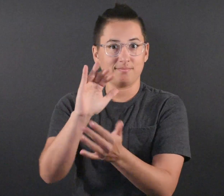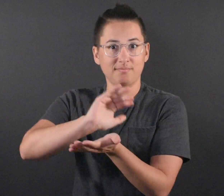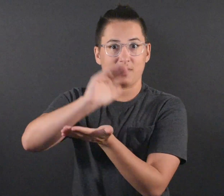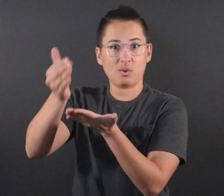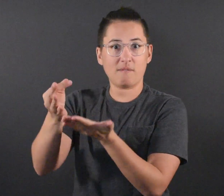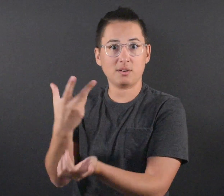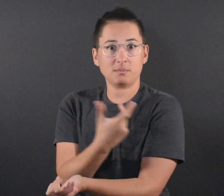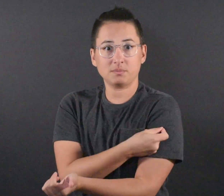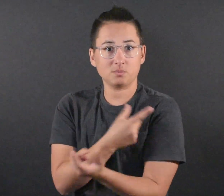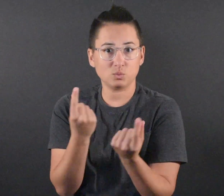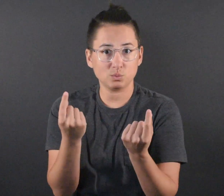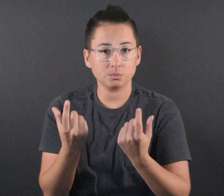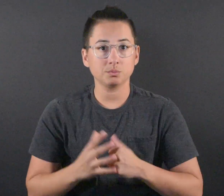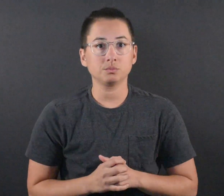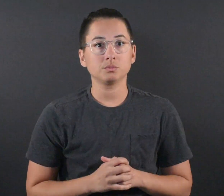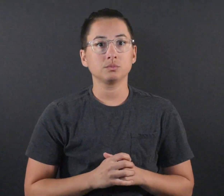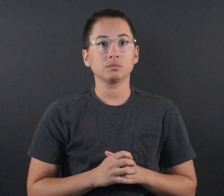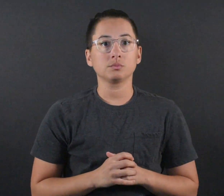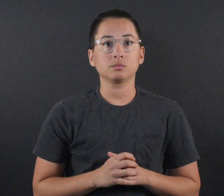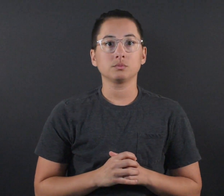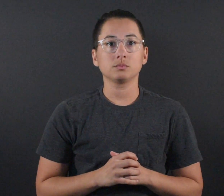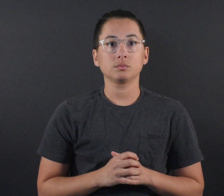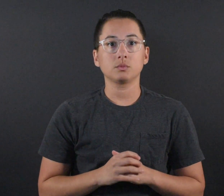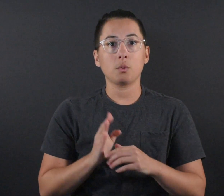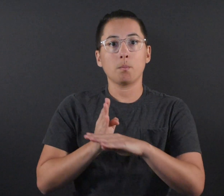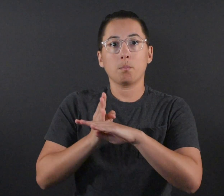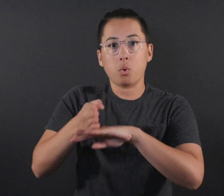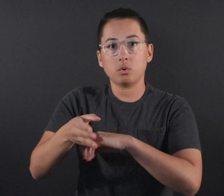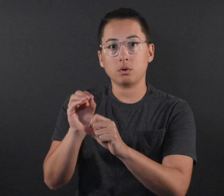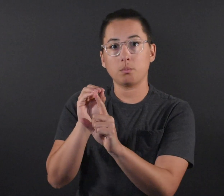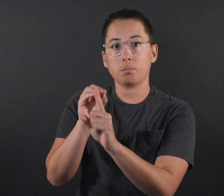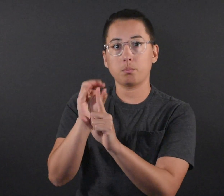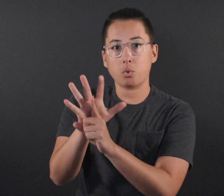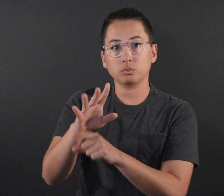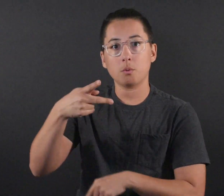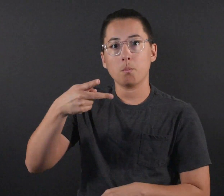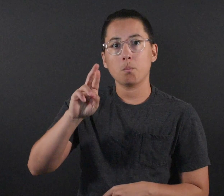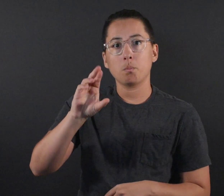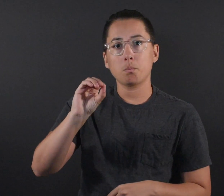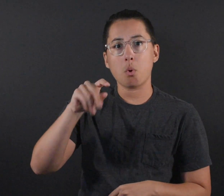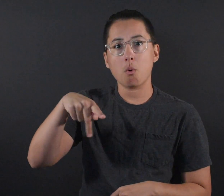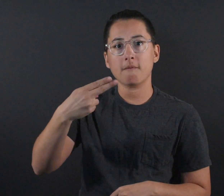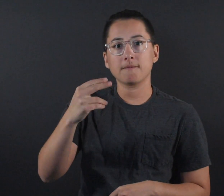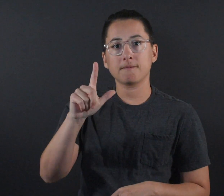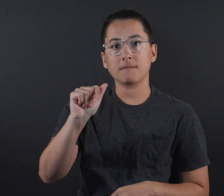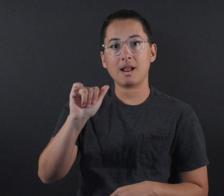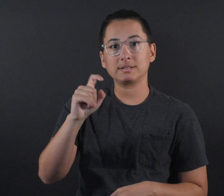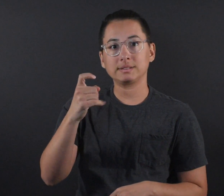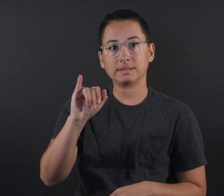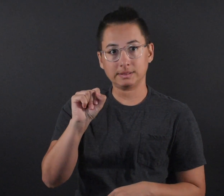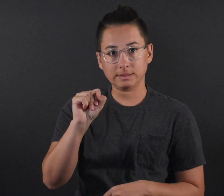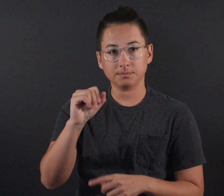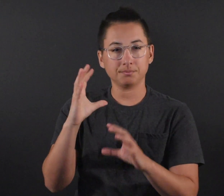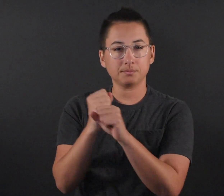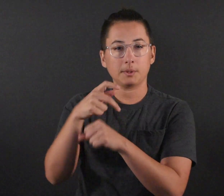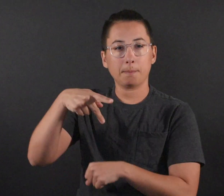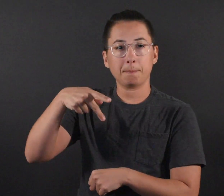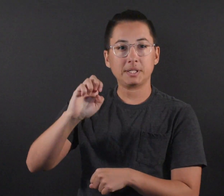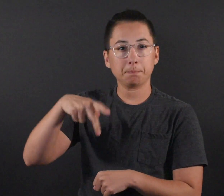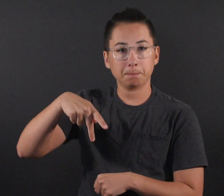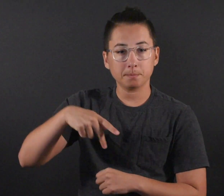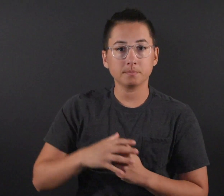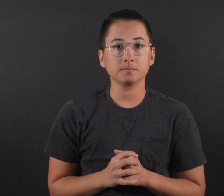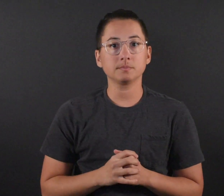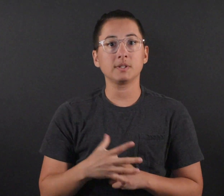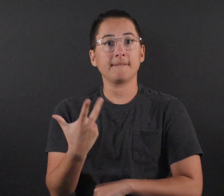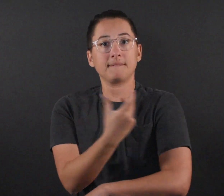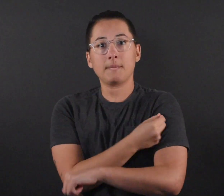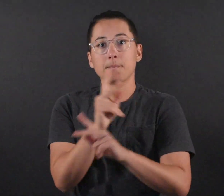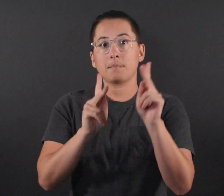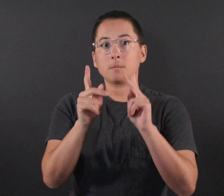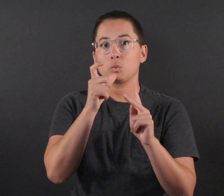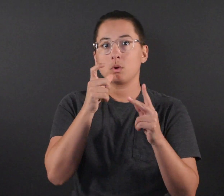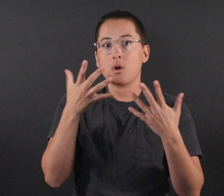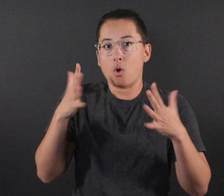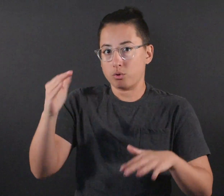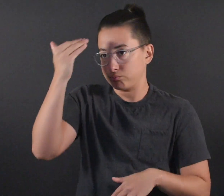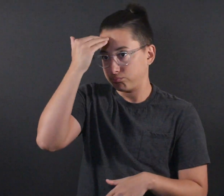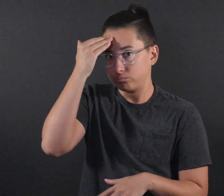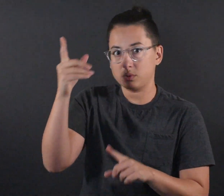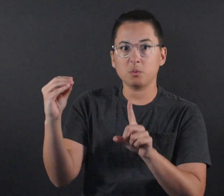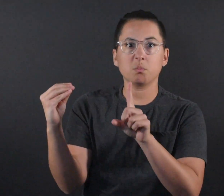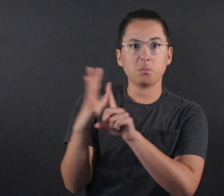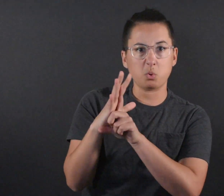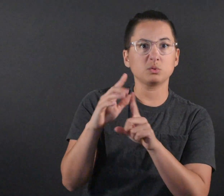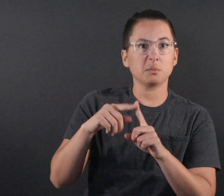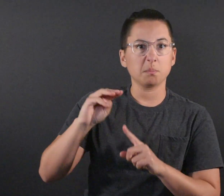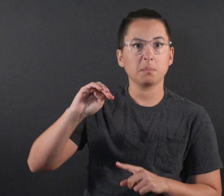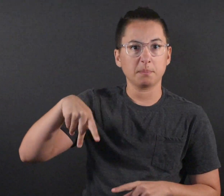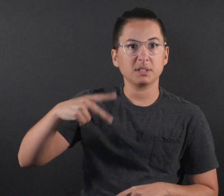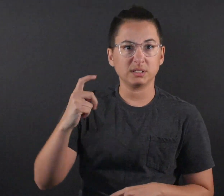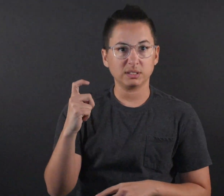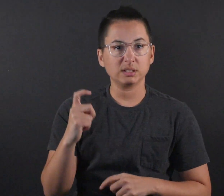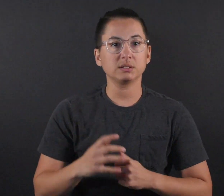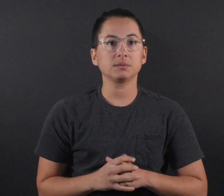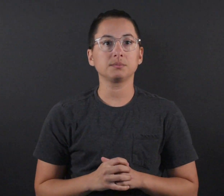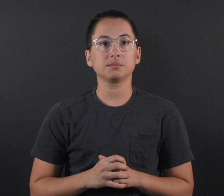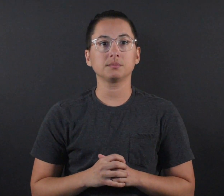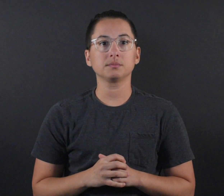• Post-exposure prophylaxis (PEP) Vaccinate people who know they had